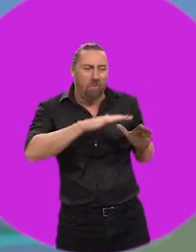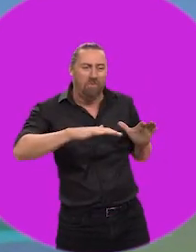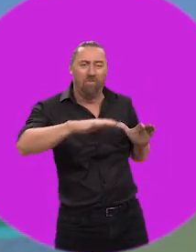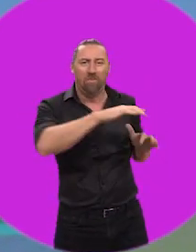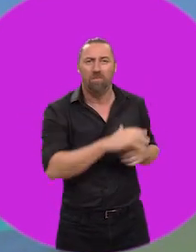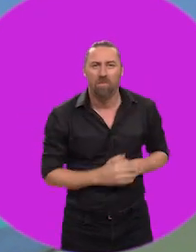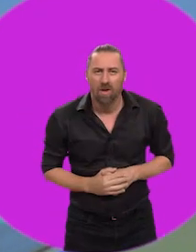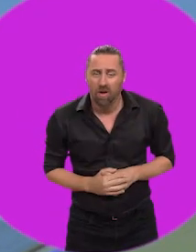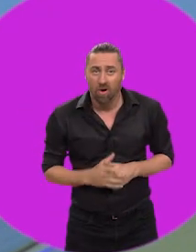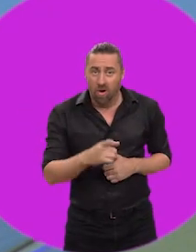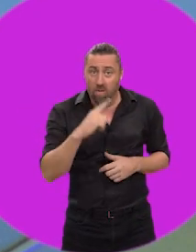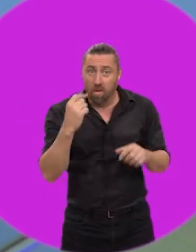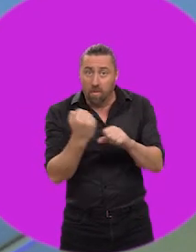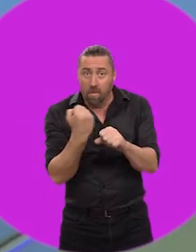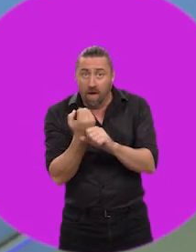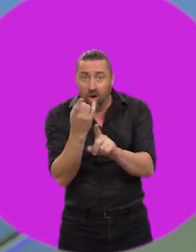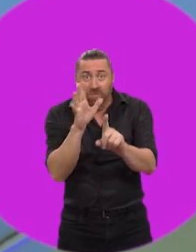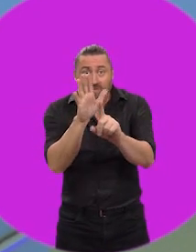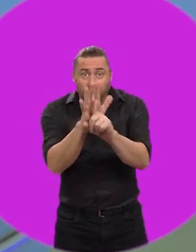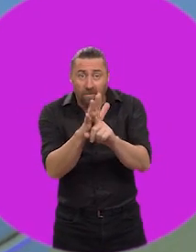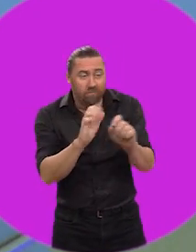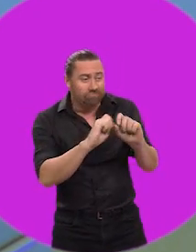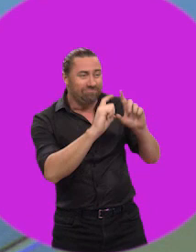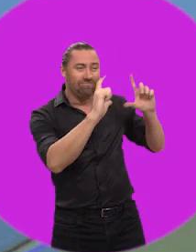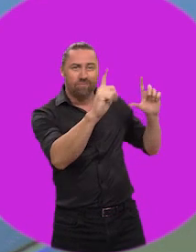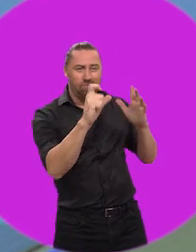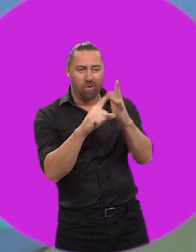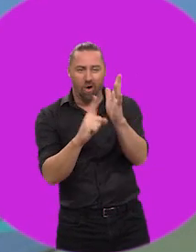Are you going to make an underwater octopus collage at your house?